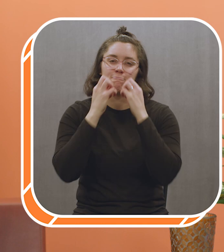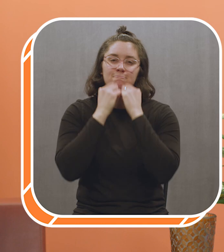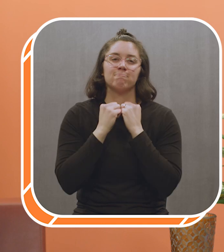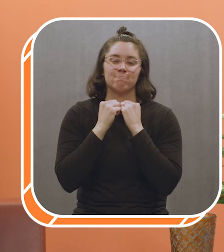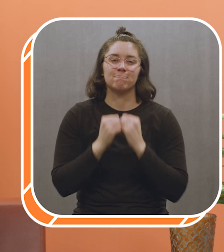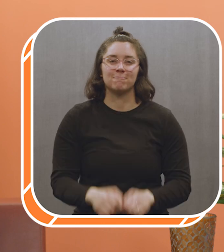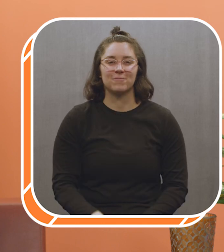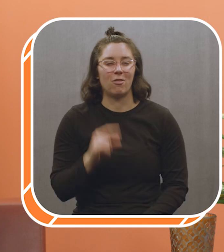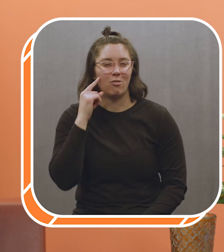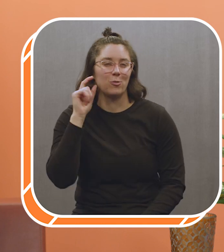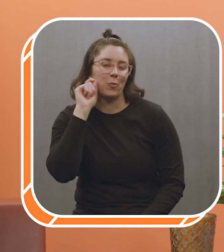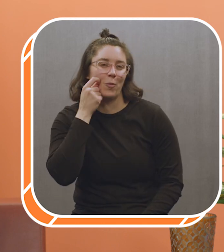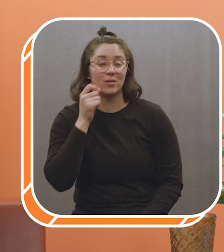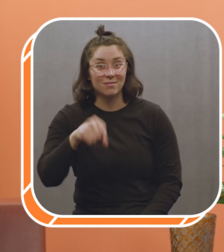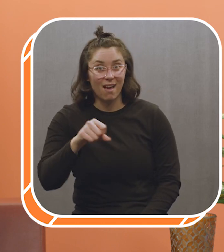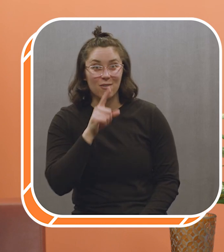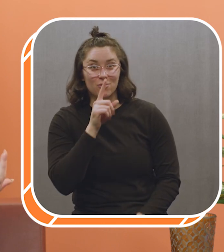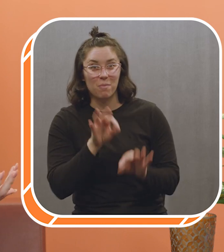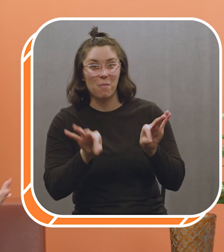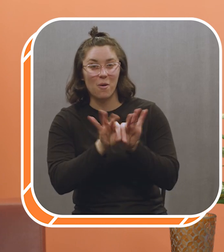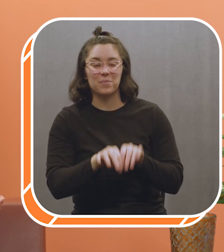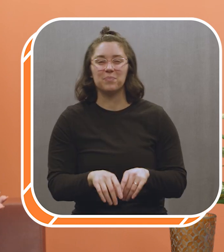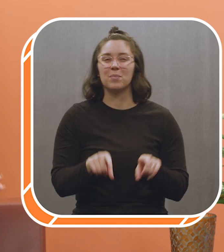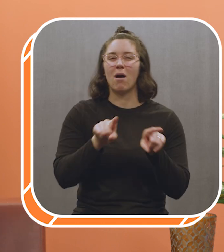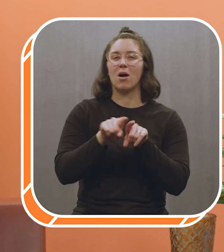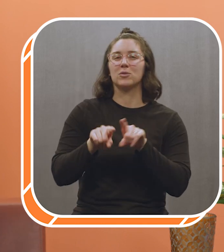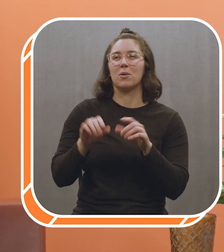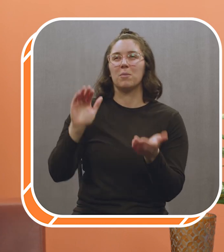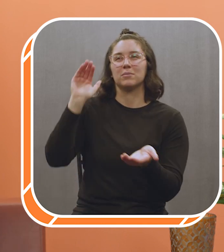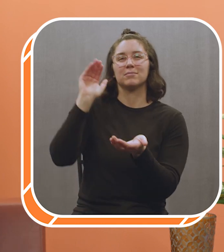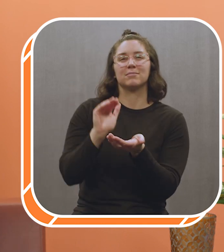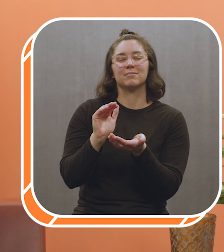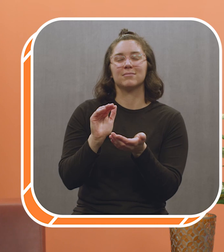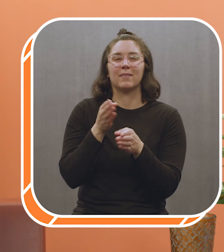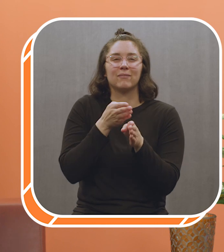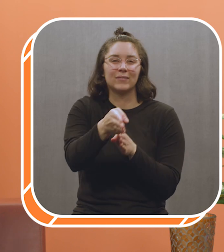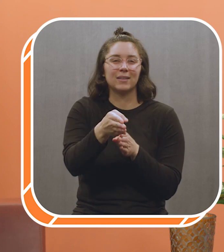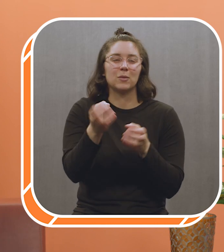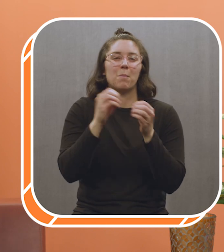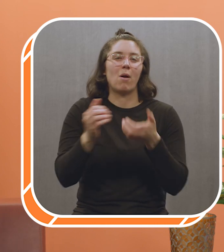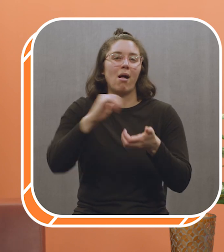I thought that that is important. - That is important, yeah. It's also a much smaller field and much more collaborative.